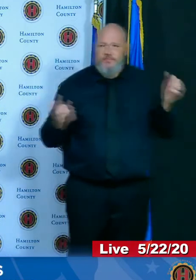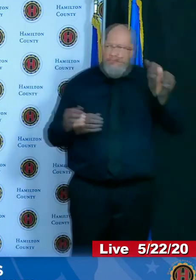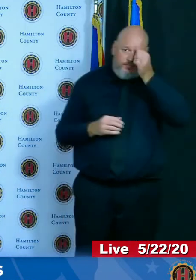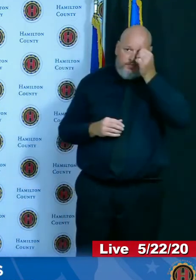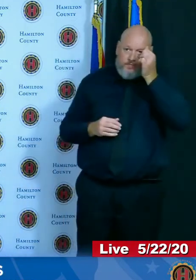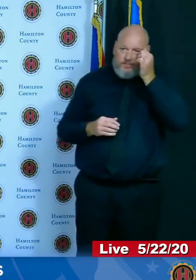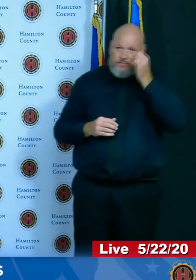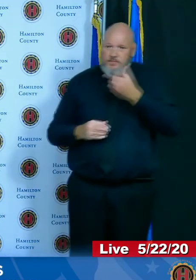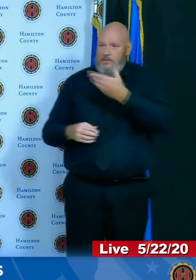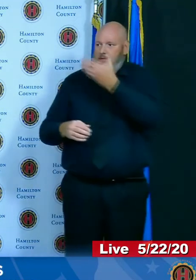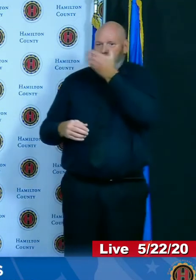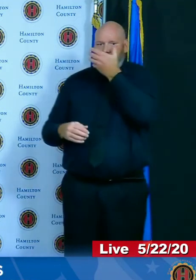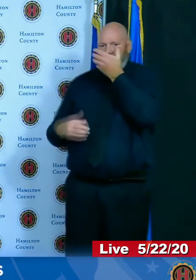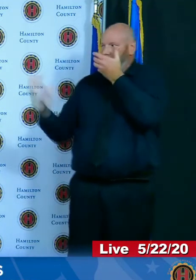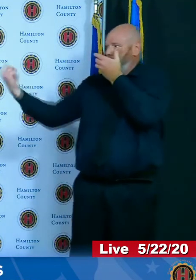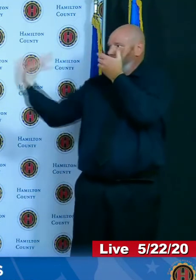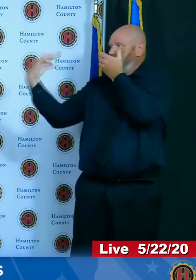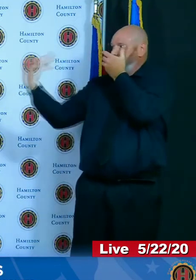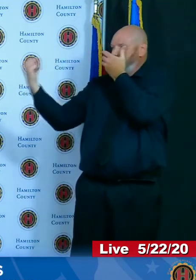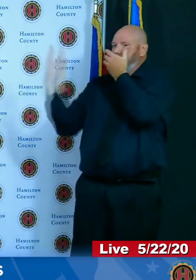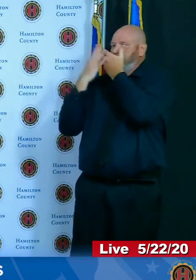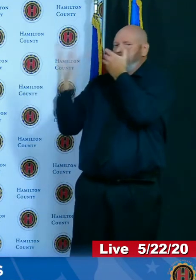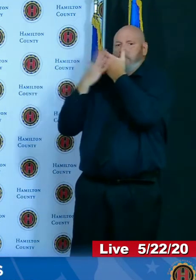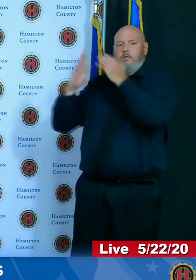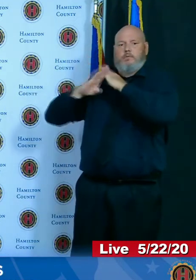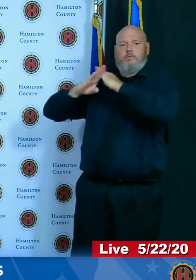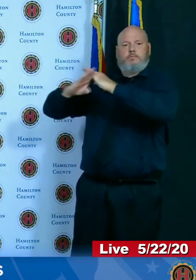everything right right tables were distanced they they were serving every